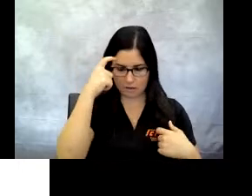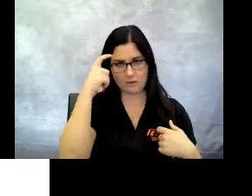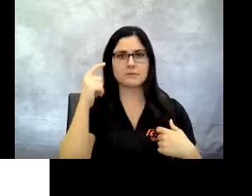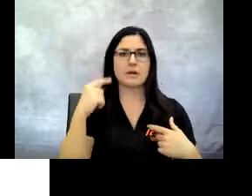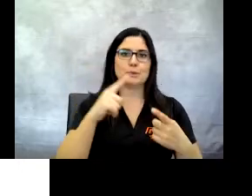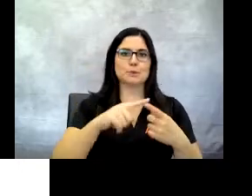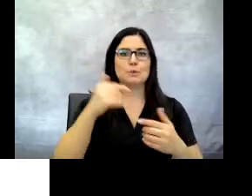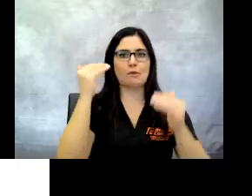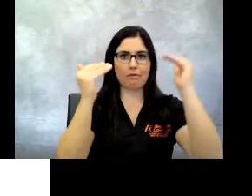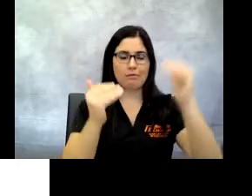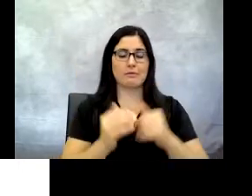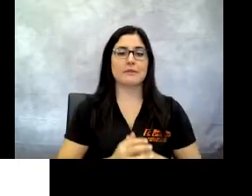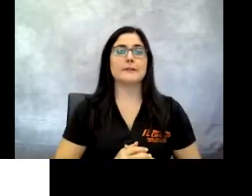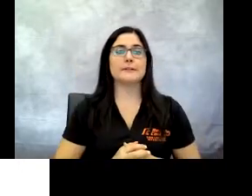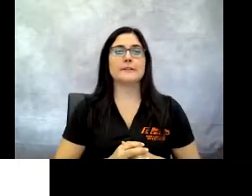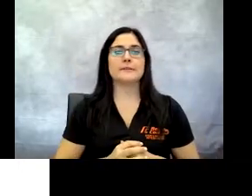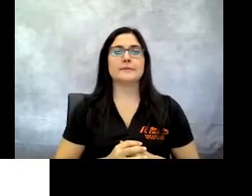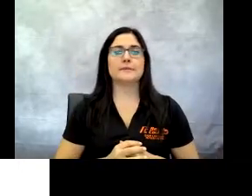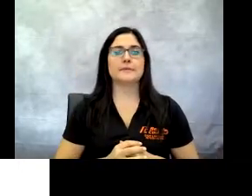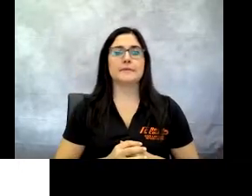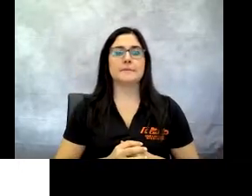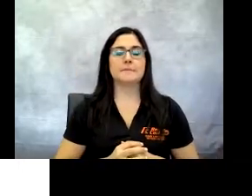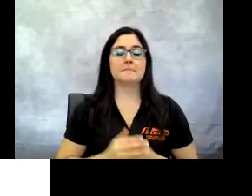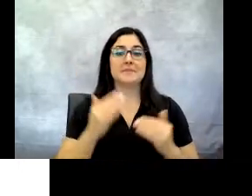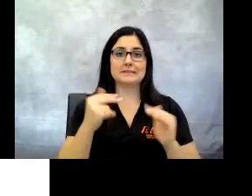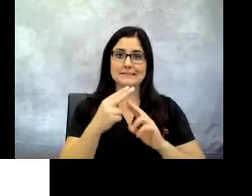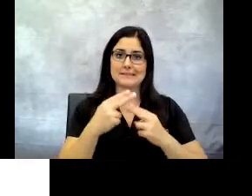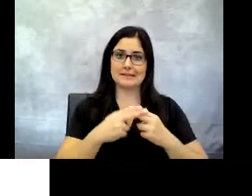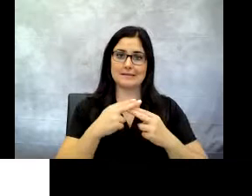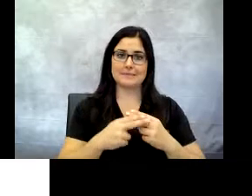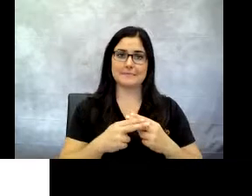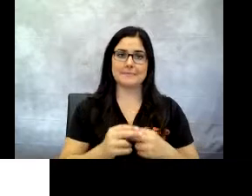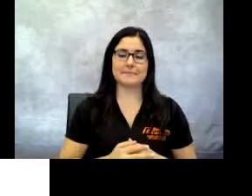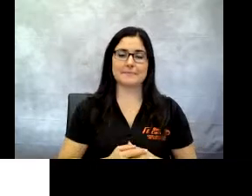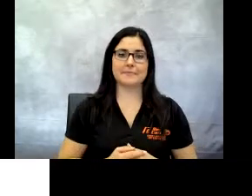Next slide, please. So as we look at what is